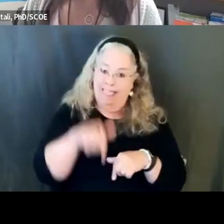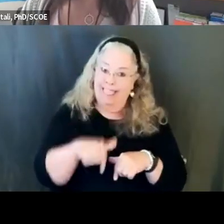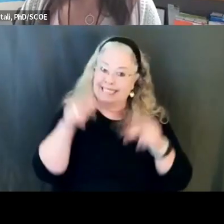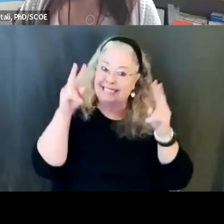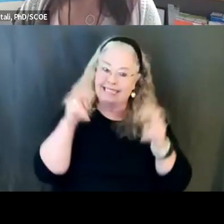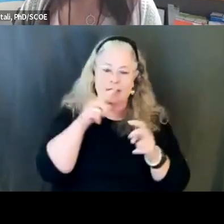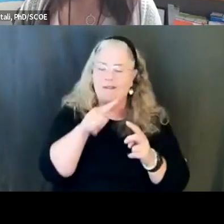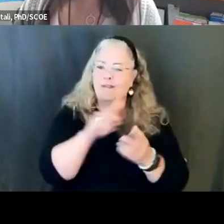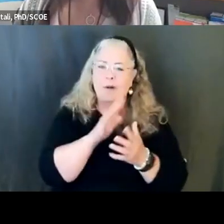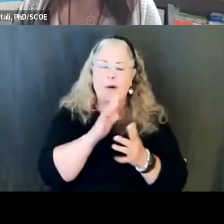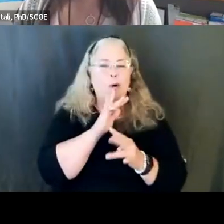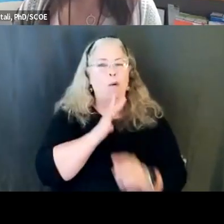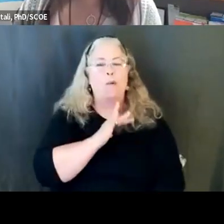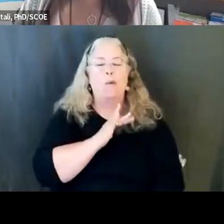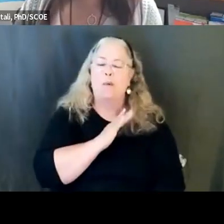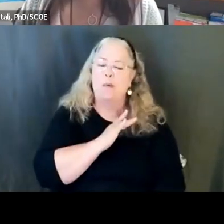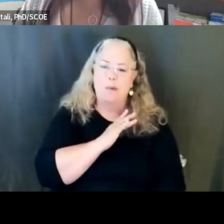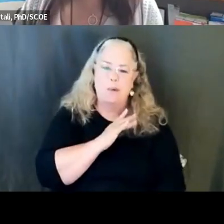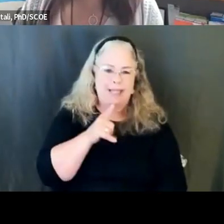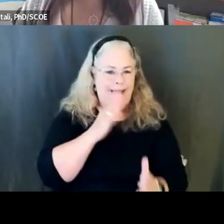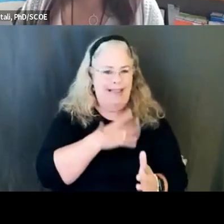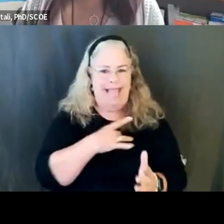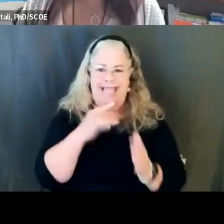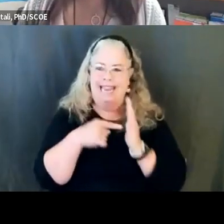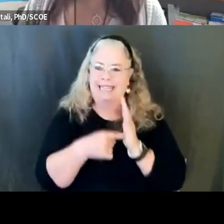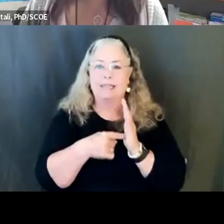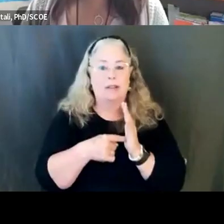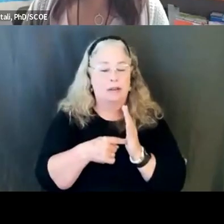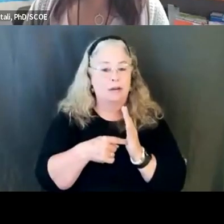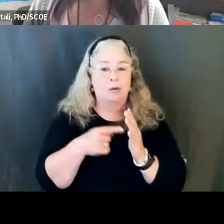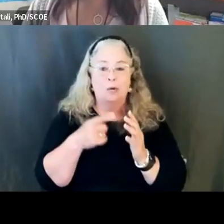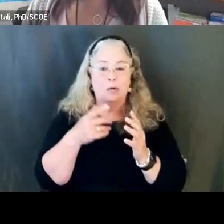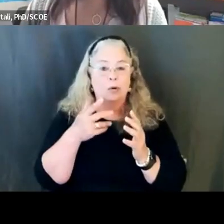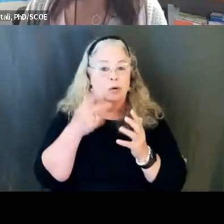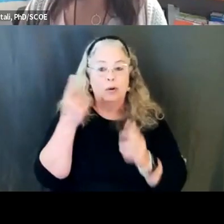eloquent and I love that that example of the you can't you don't want someone who learned